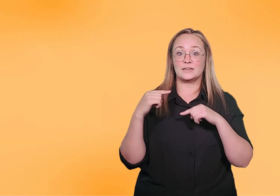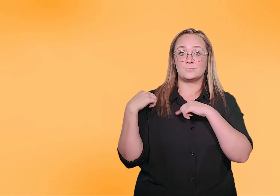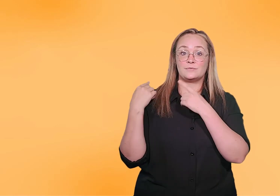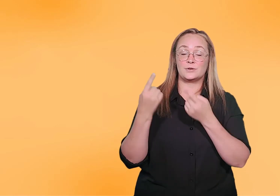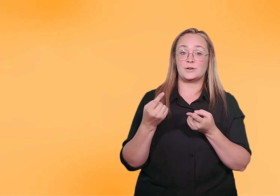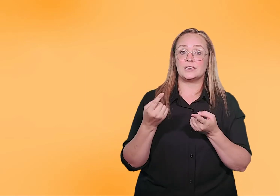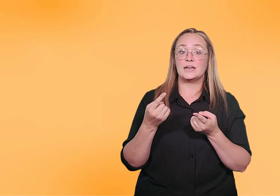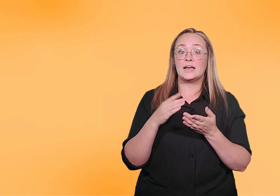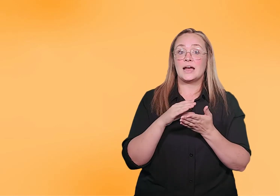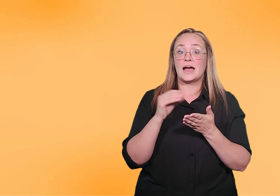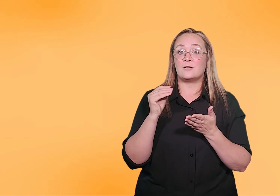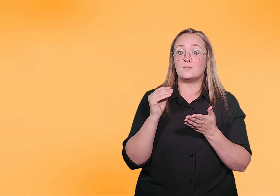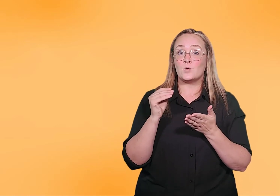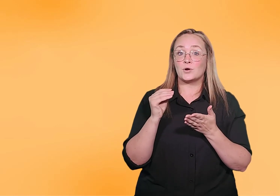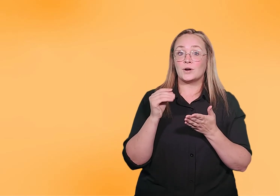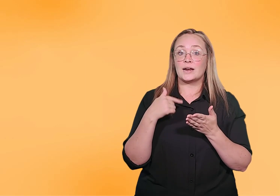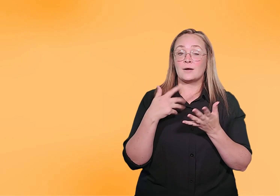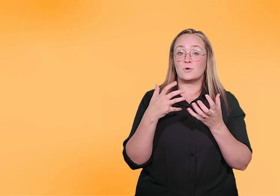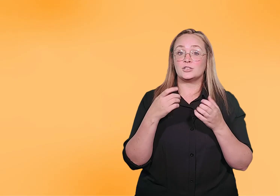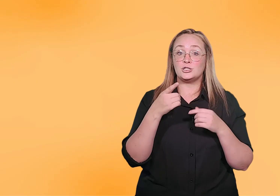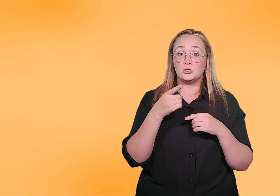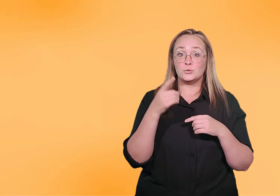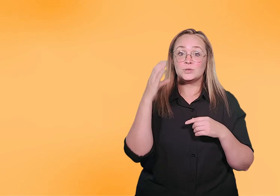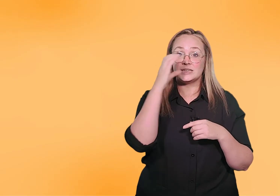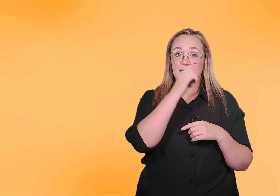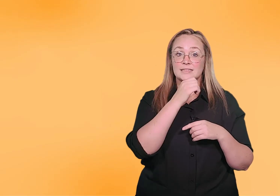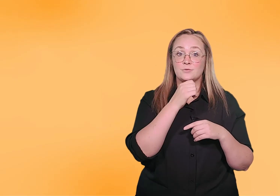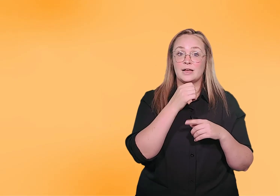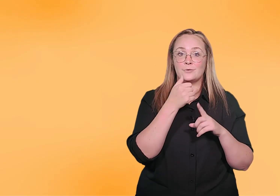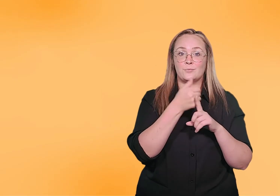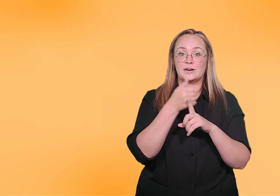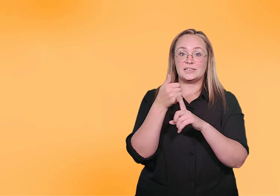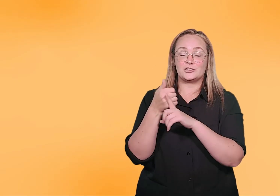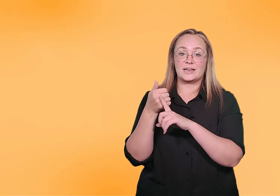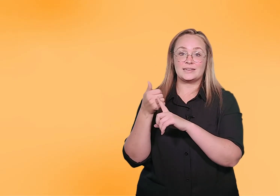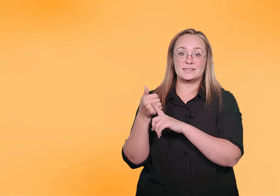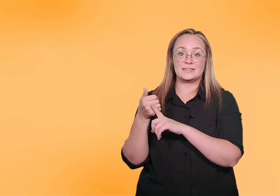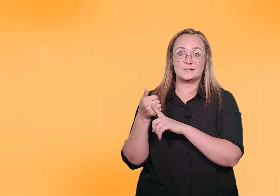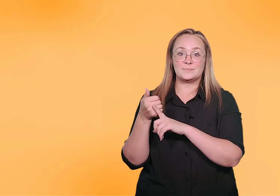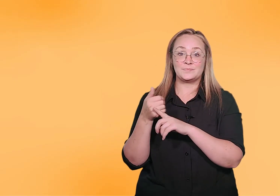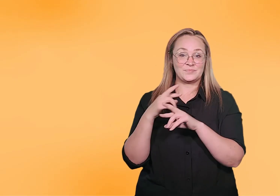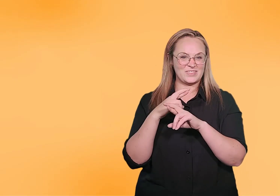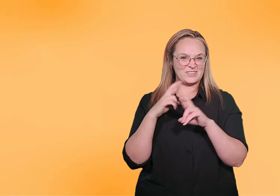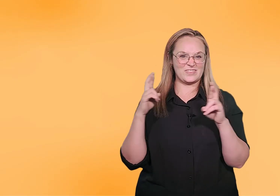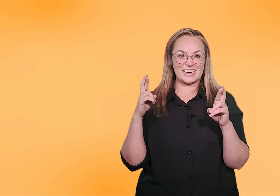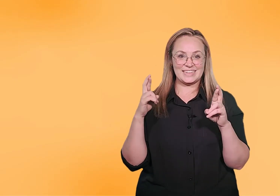signs we've learned out of order, and I want you to guess out loud what each sign is. Ready?